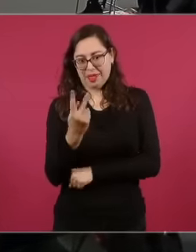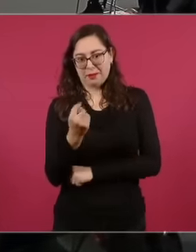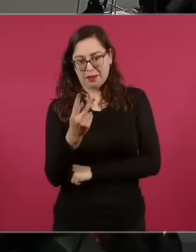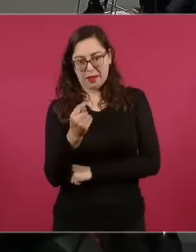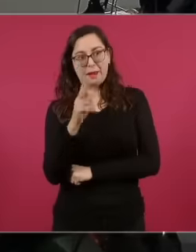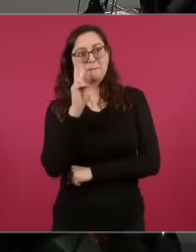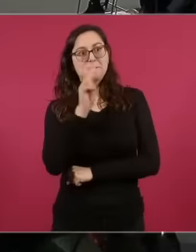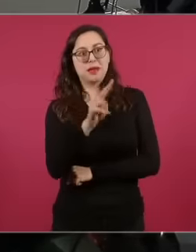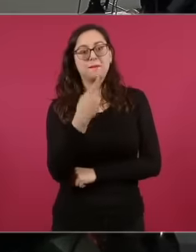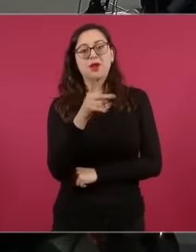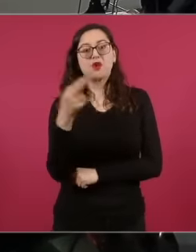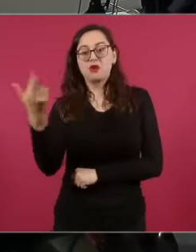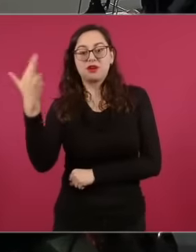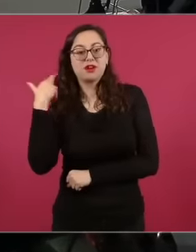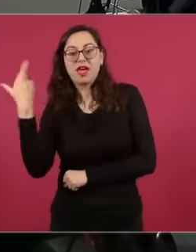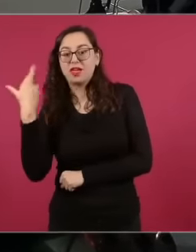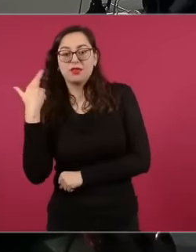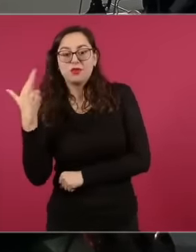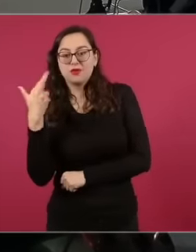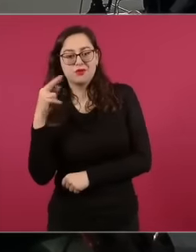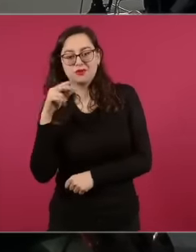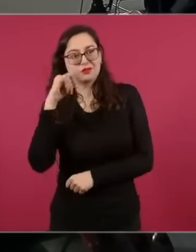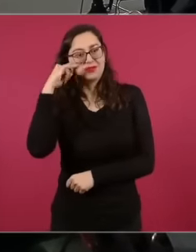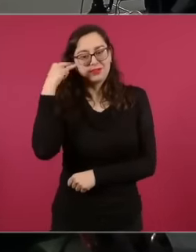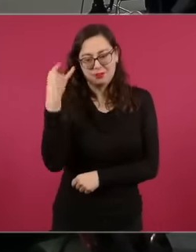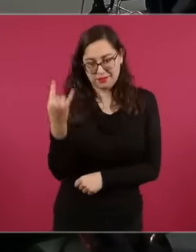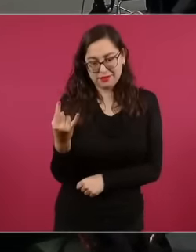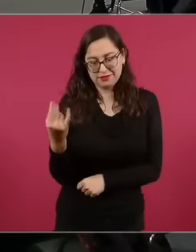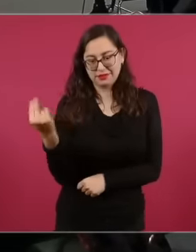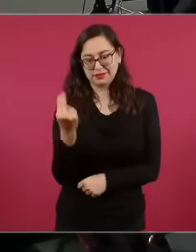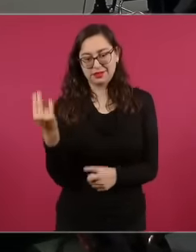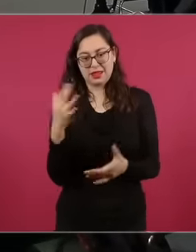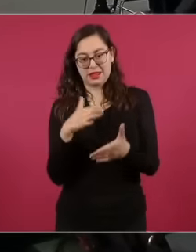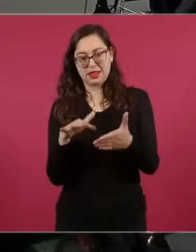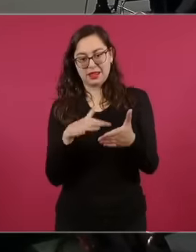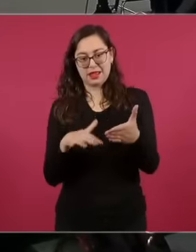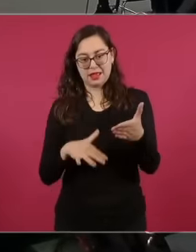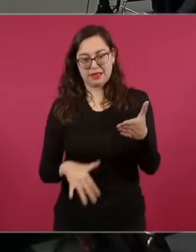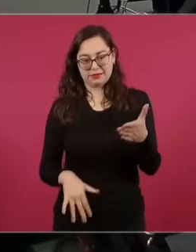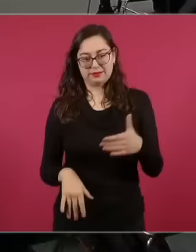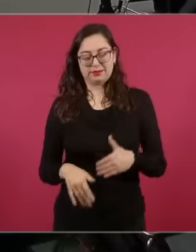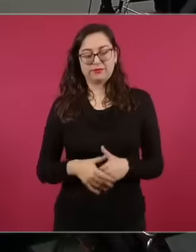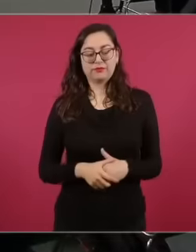the radio, let's see if you can lend me